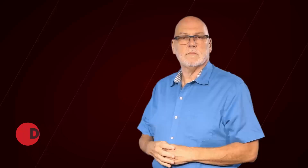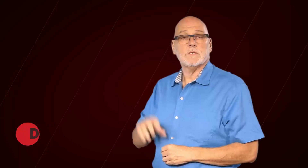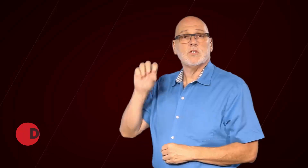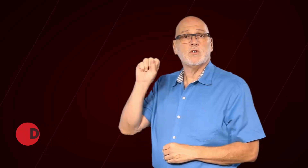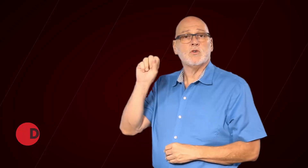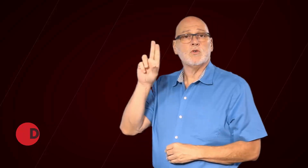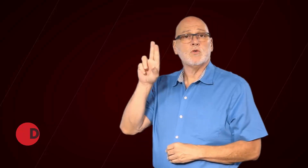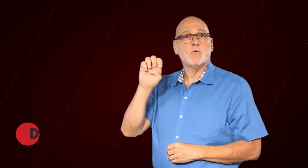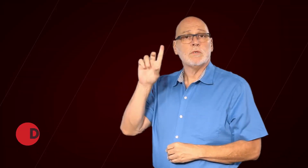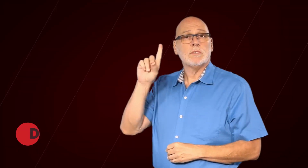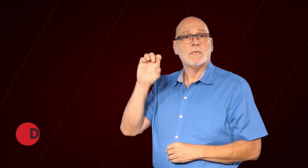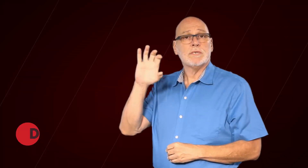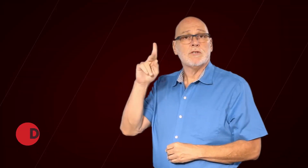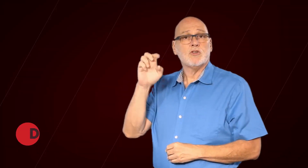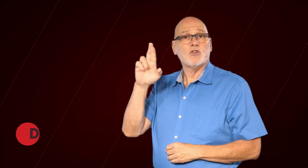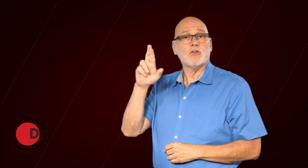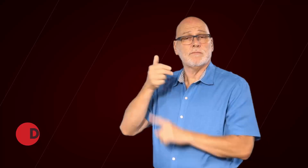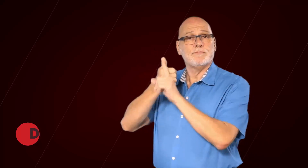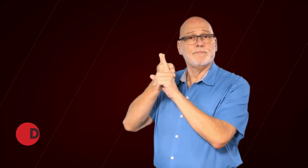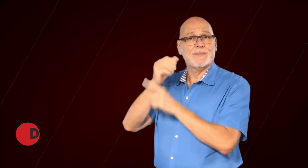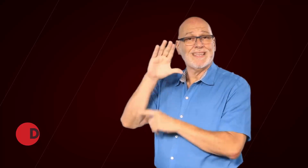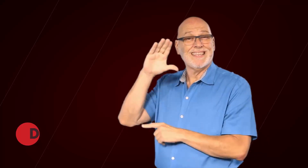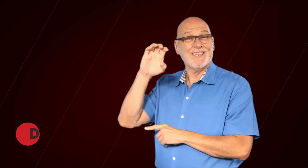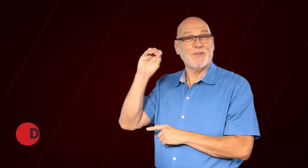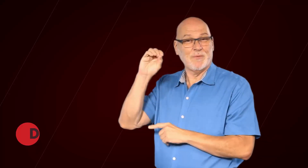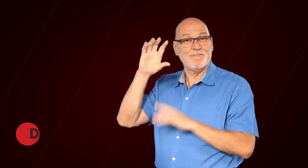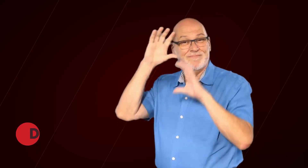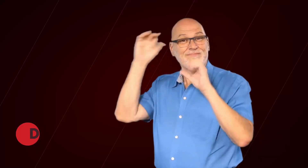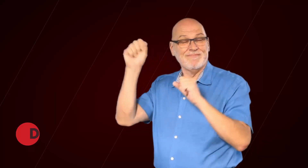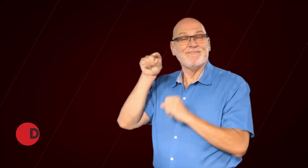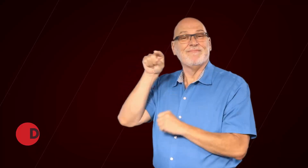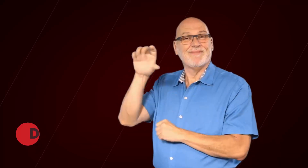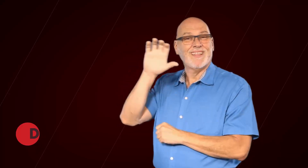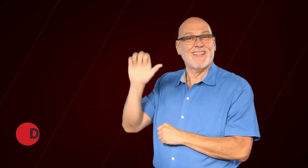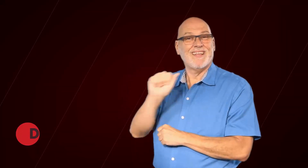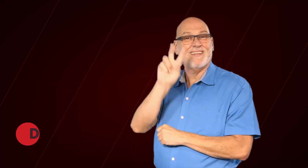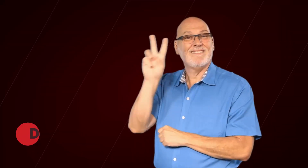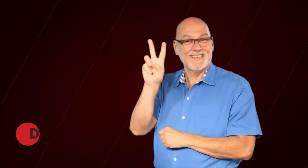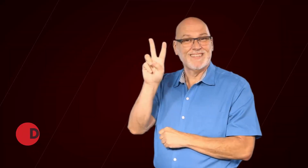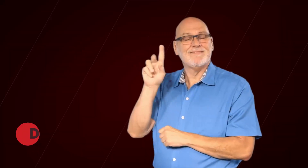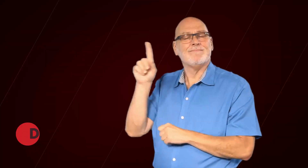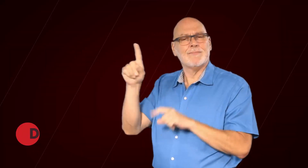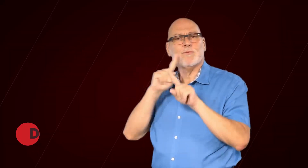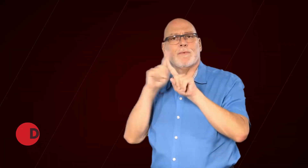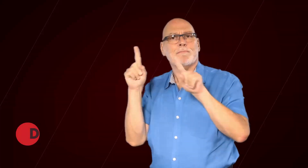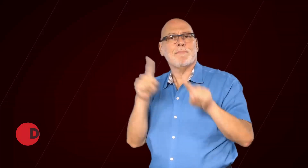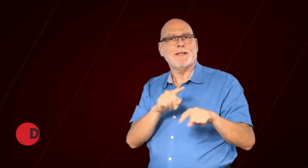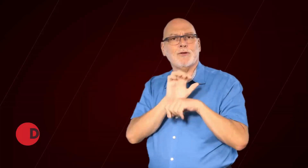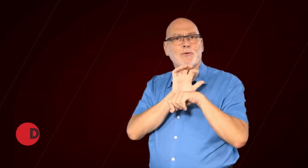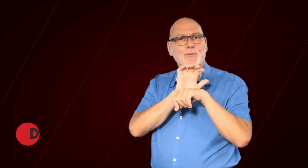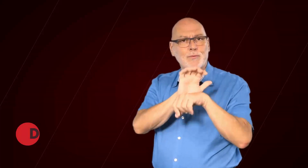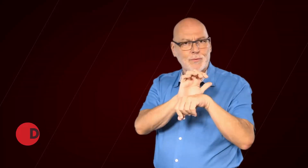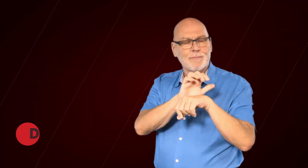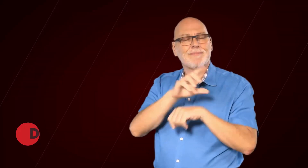[Anselmo]: Sue Decker, the CEO of CAV responded to CDGM